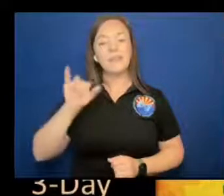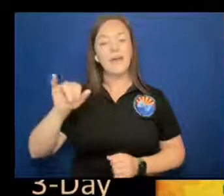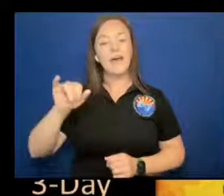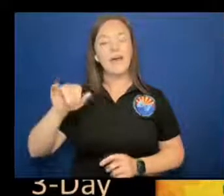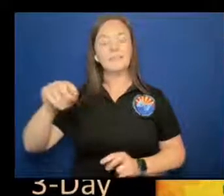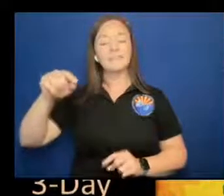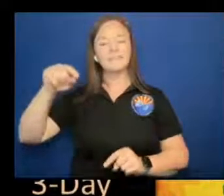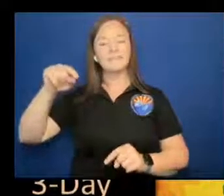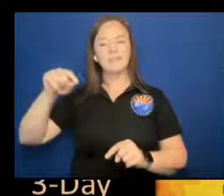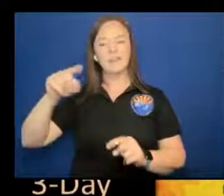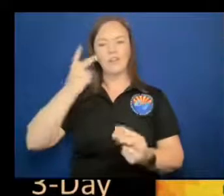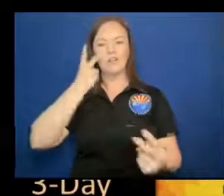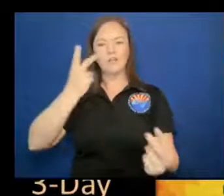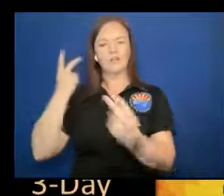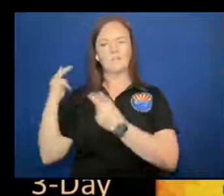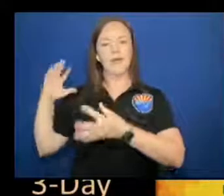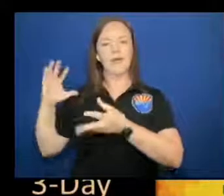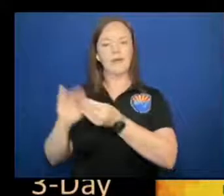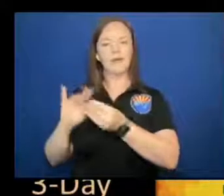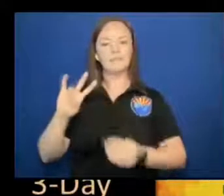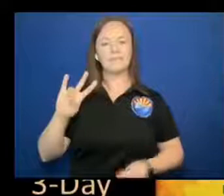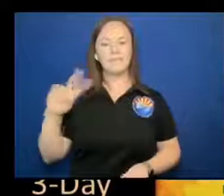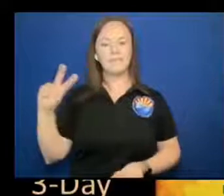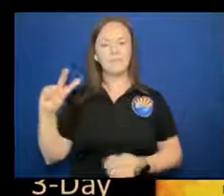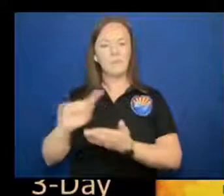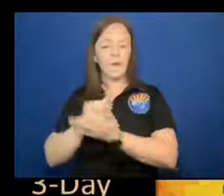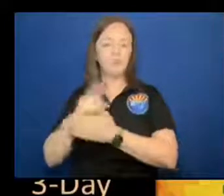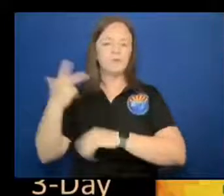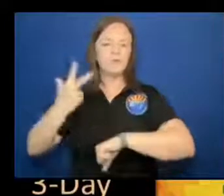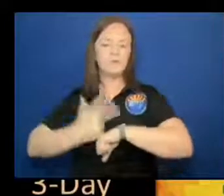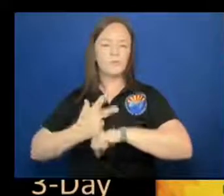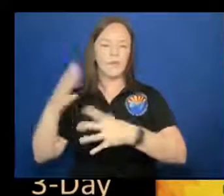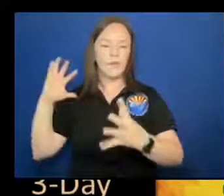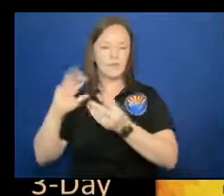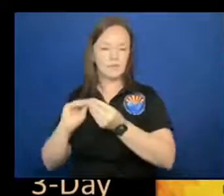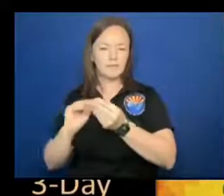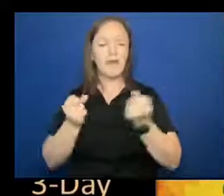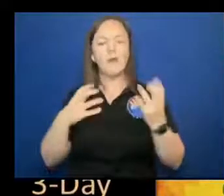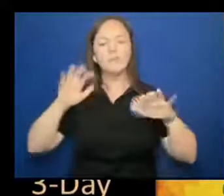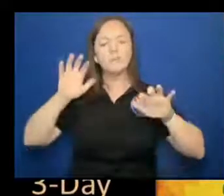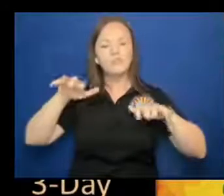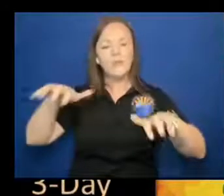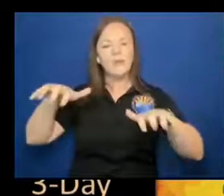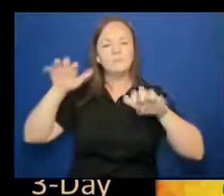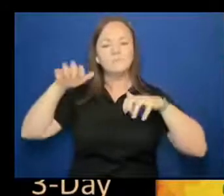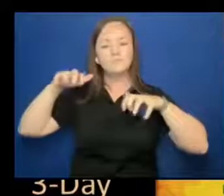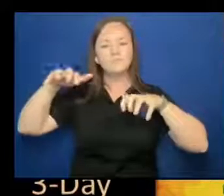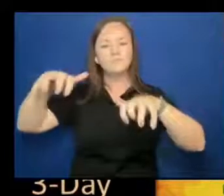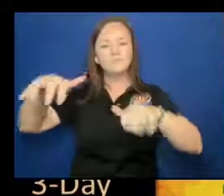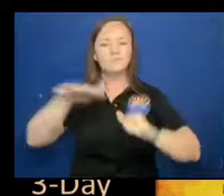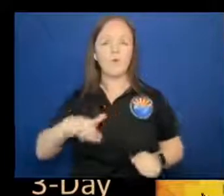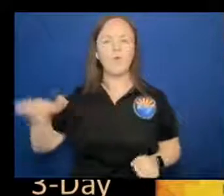DIFFERENT ALTERNATIVES AND IF YOU CAN MAKE CONTACT BY CELL PHONE AND IF YOU CAN'T MAKE CONTACT BY CELL PHONE.